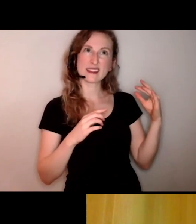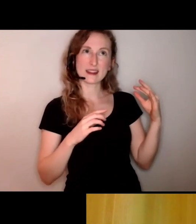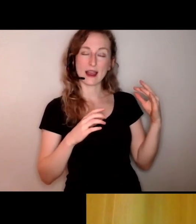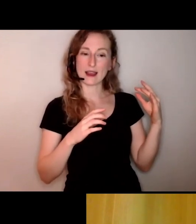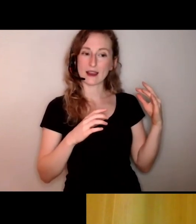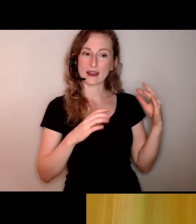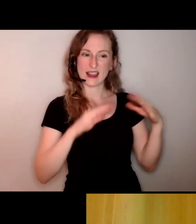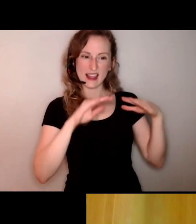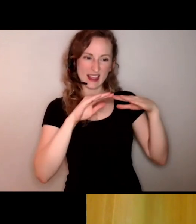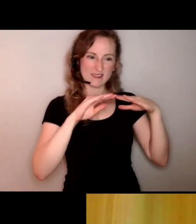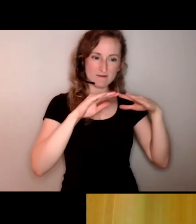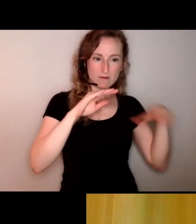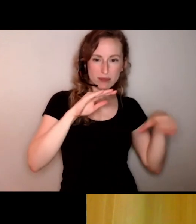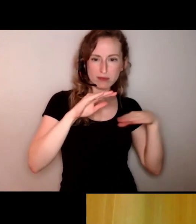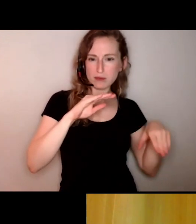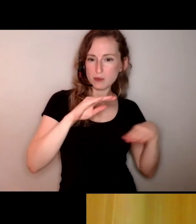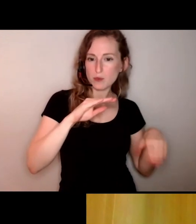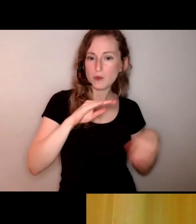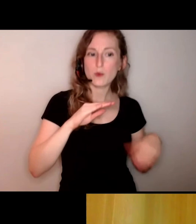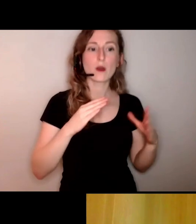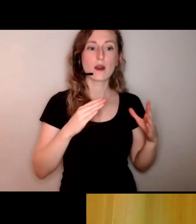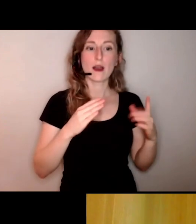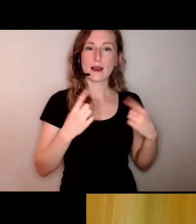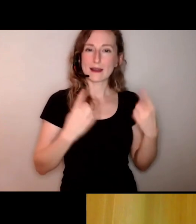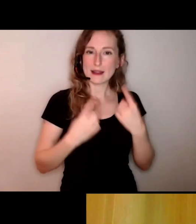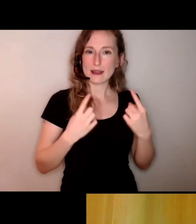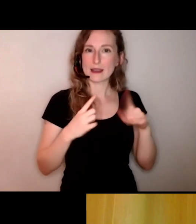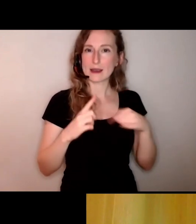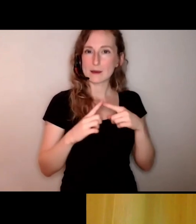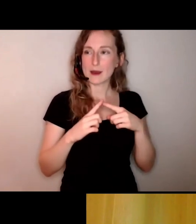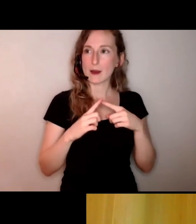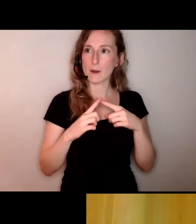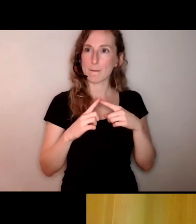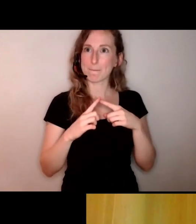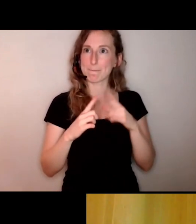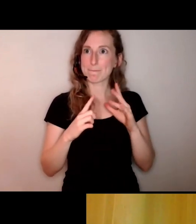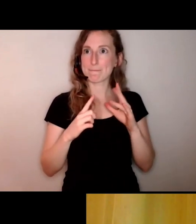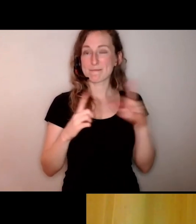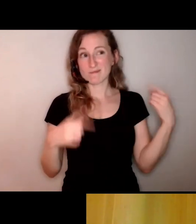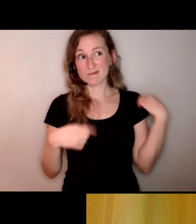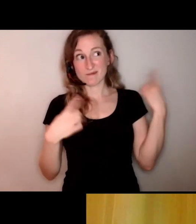project whenever you like. I have been thinking a lot about all the things that are going on in the world right now and